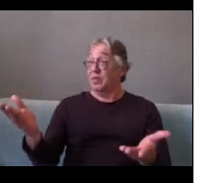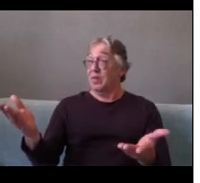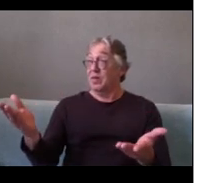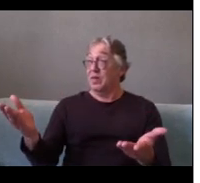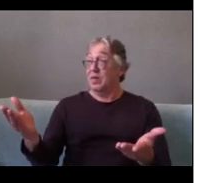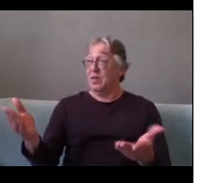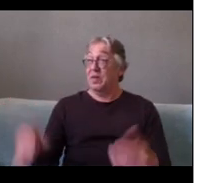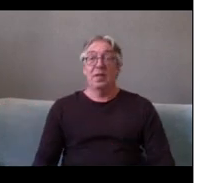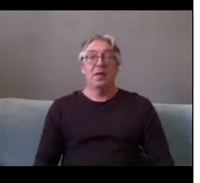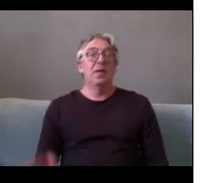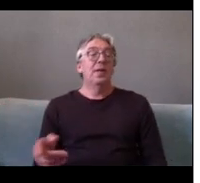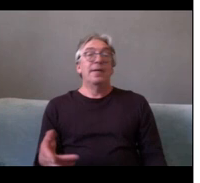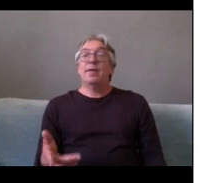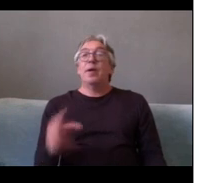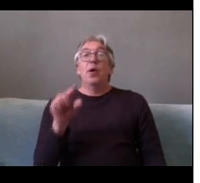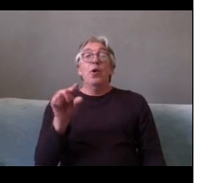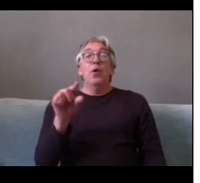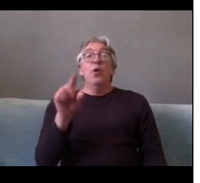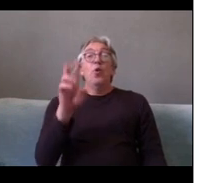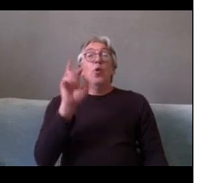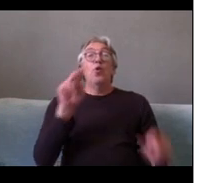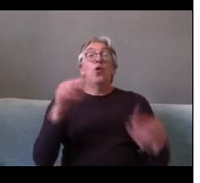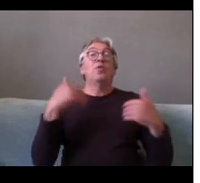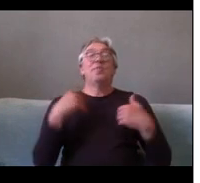Okay. I think maybe we have lost Robert.